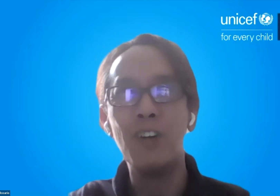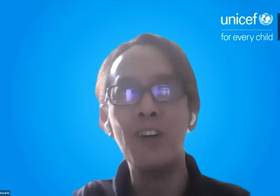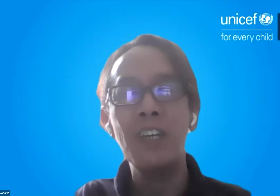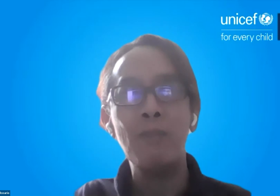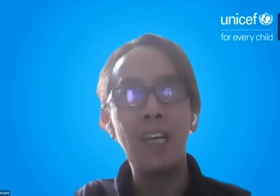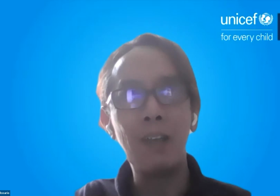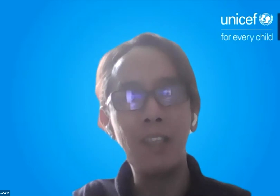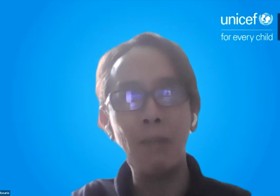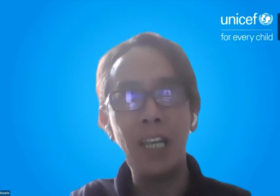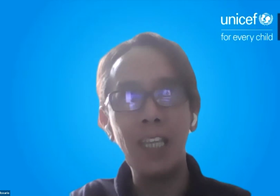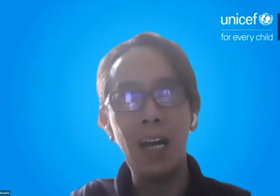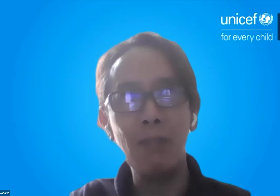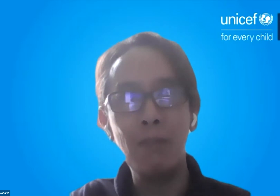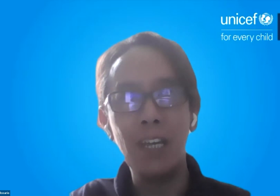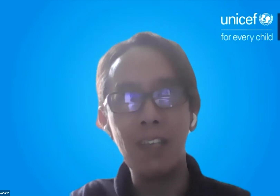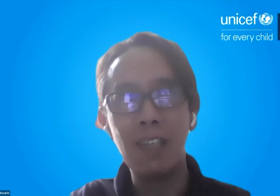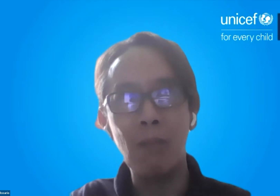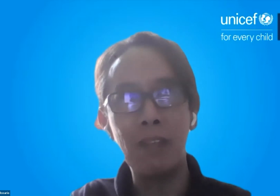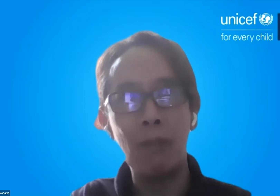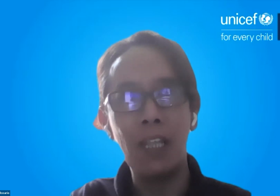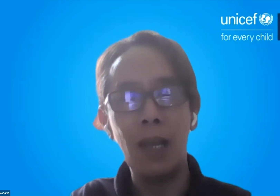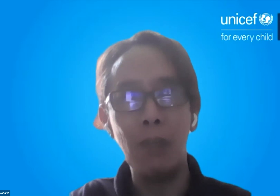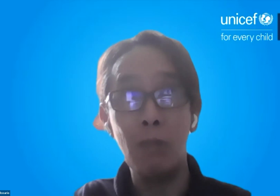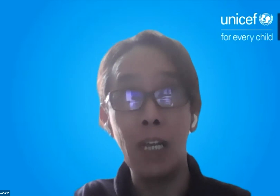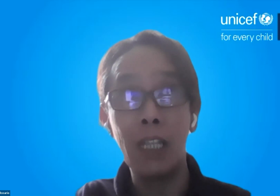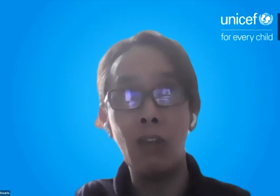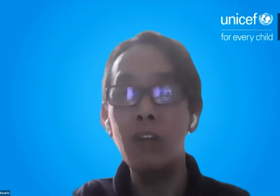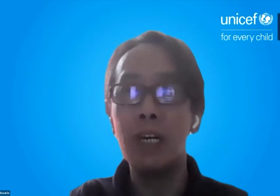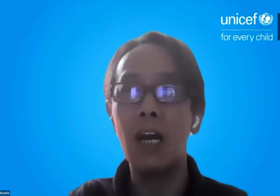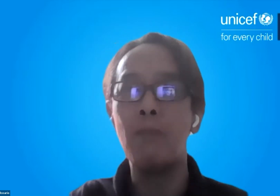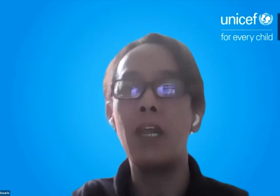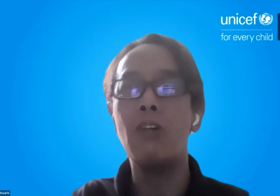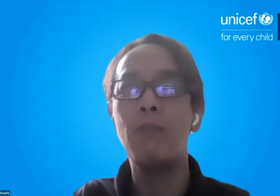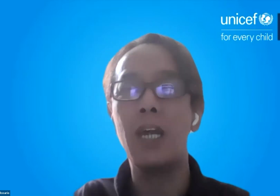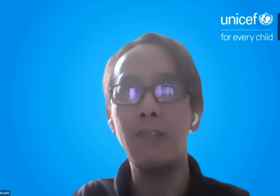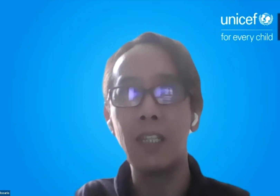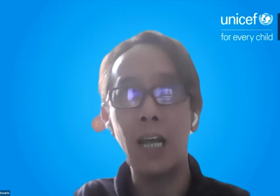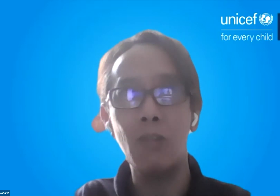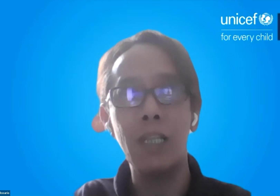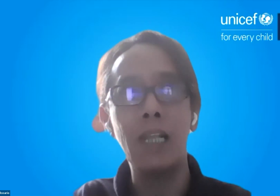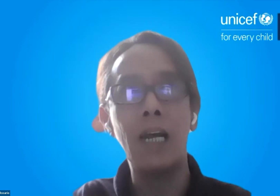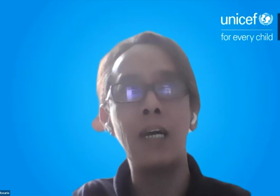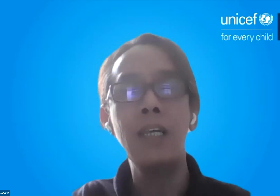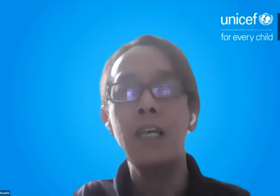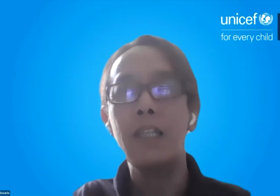So as Cami mentioned, we clustered the similar questions so we can ask them at once.